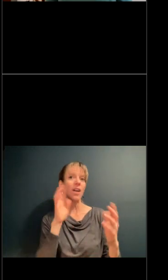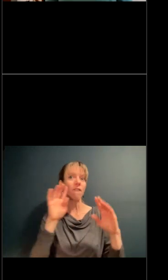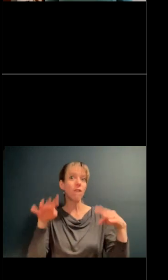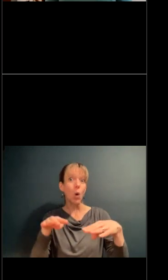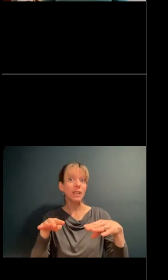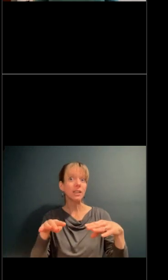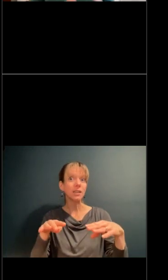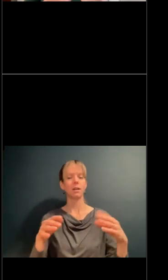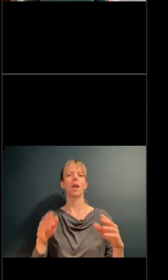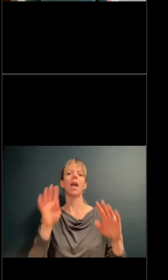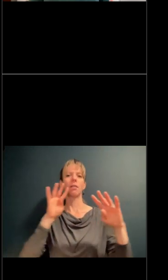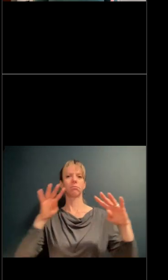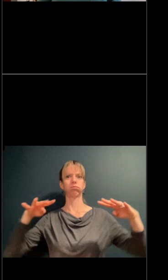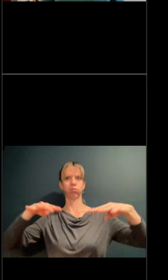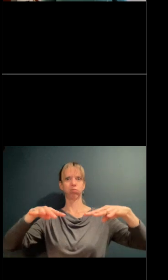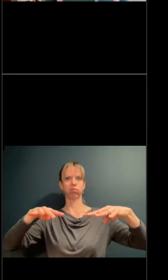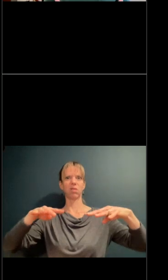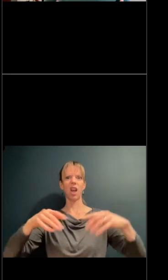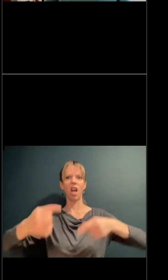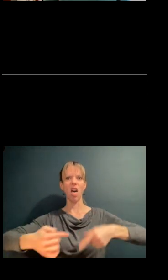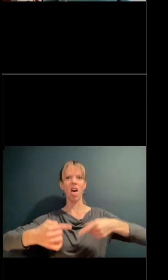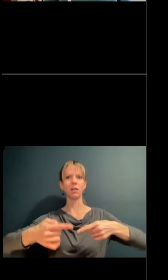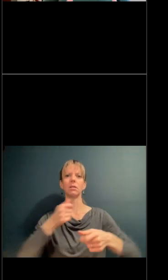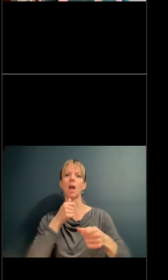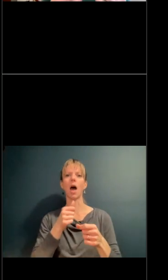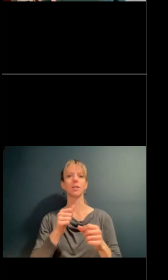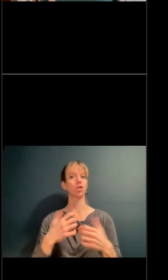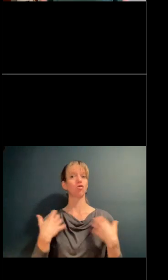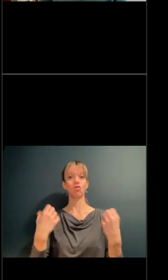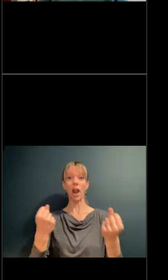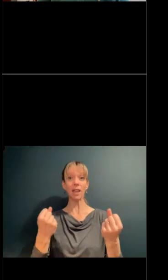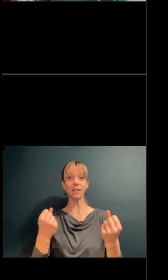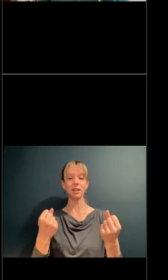And focus on the challenges people have, rather than the incredible contributions